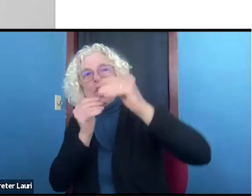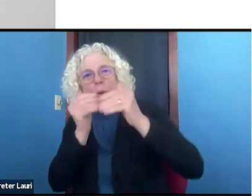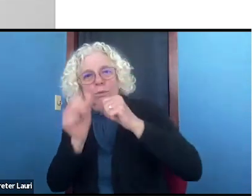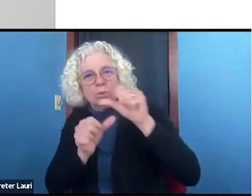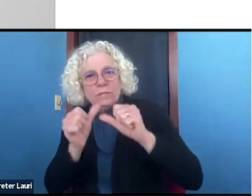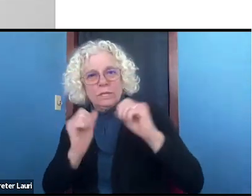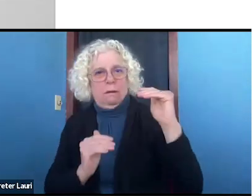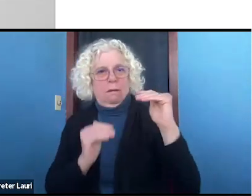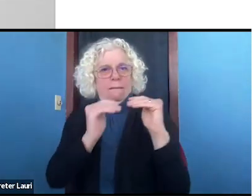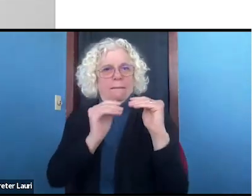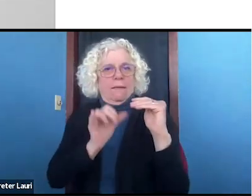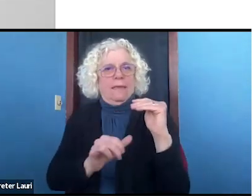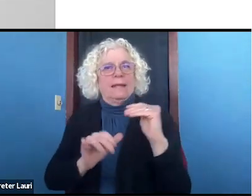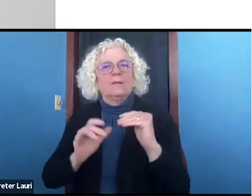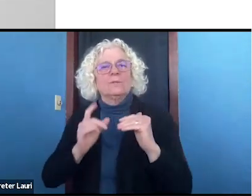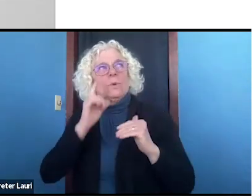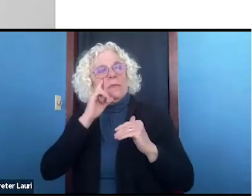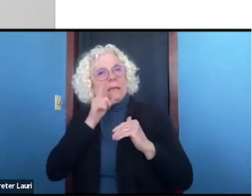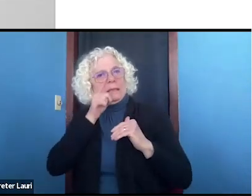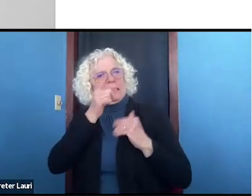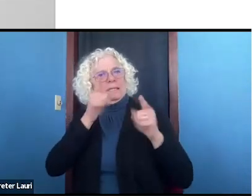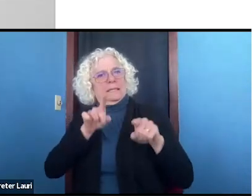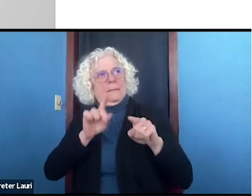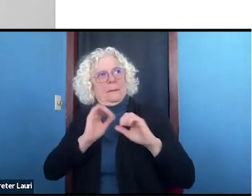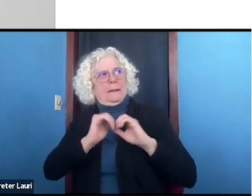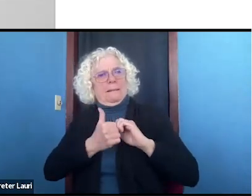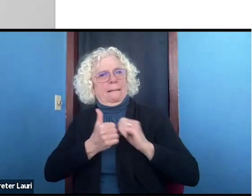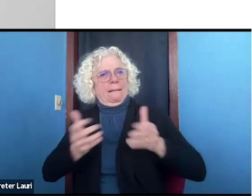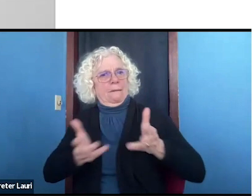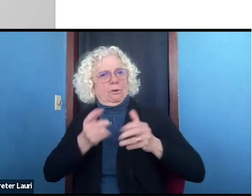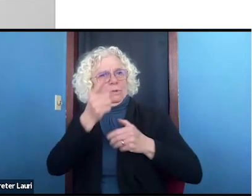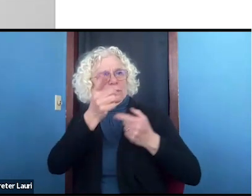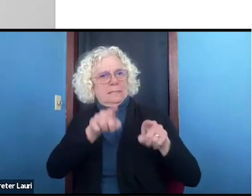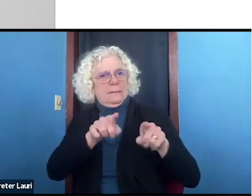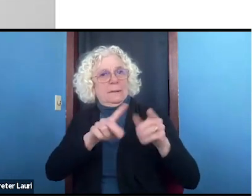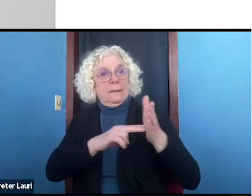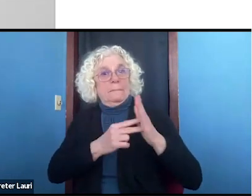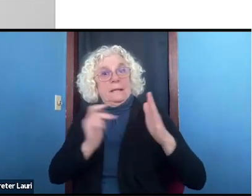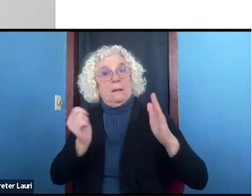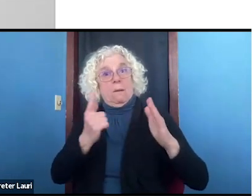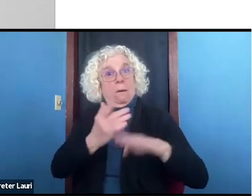that we can apply that will promote everybody to getting better,